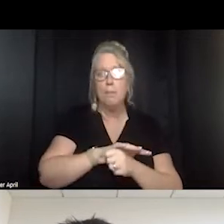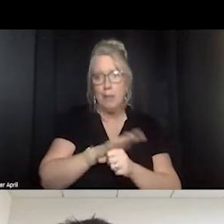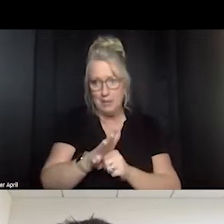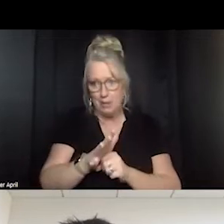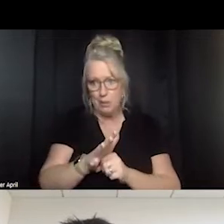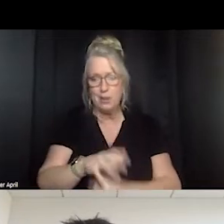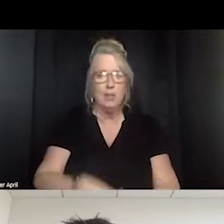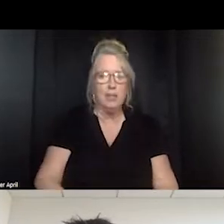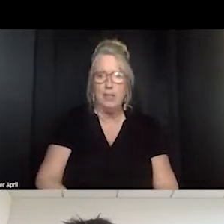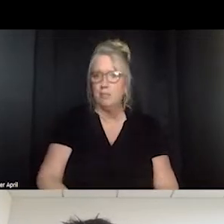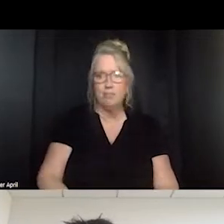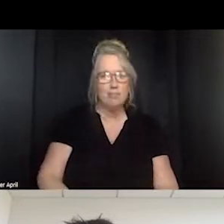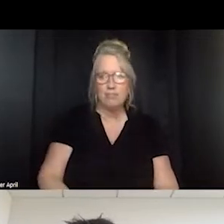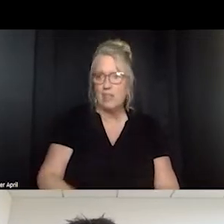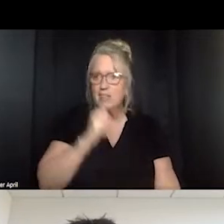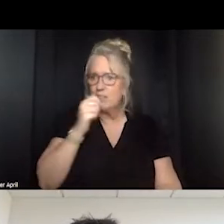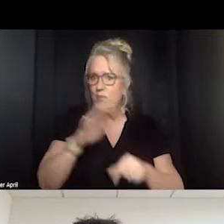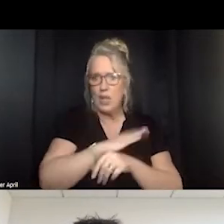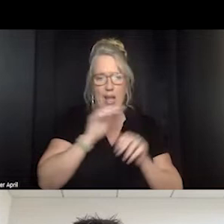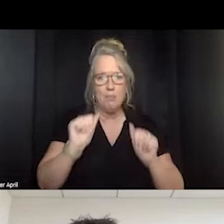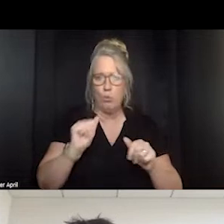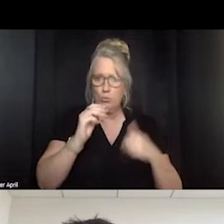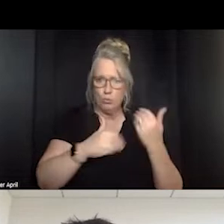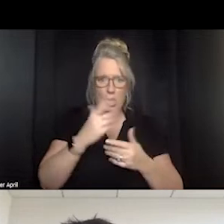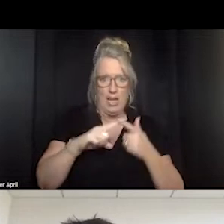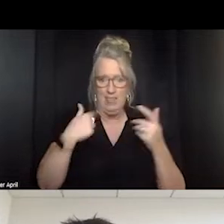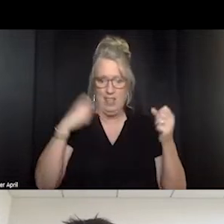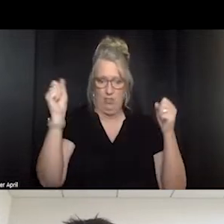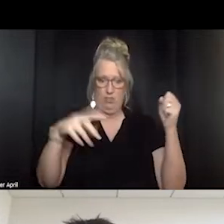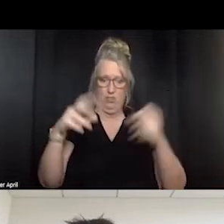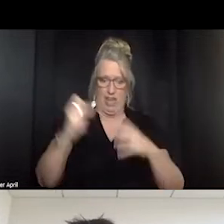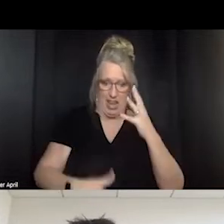WEREN'T GETTING TO WHAT WE NEEDED TO GET TO. THROW IN THE PANDEMIC AND EVERYTHING SINCE,